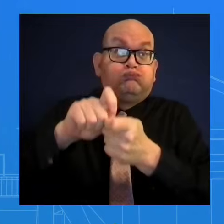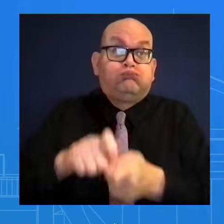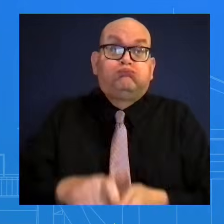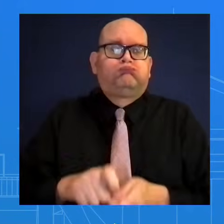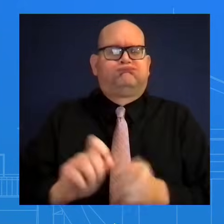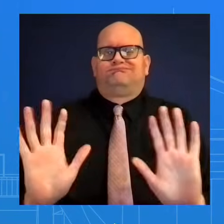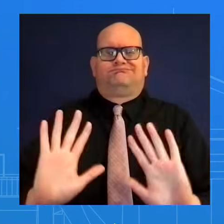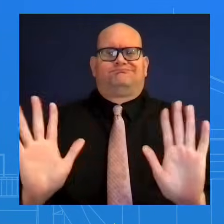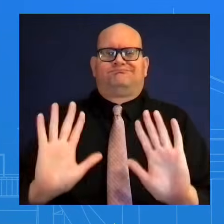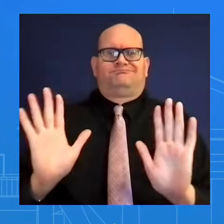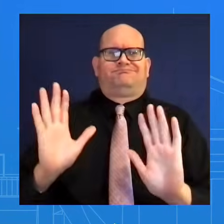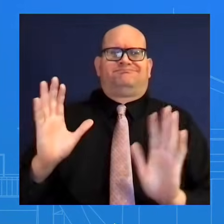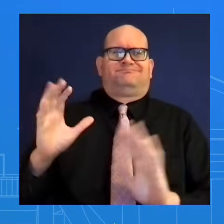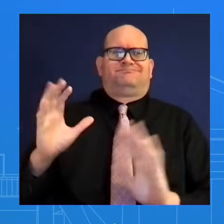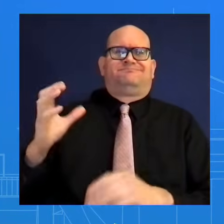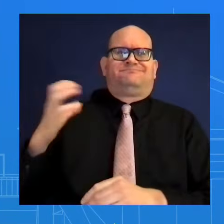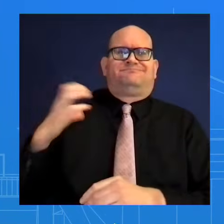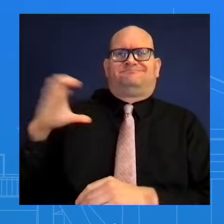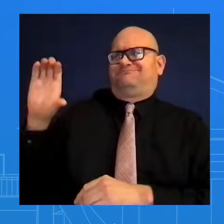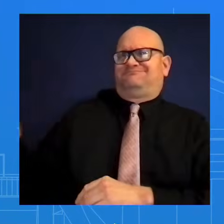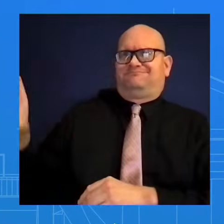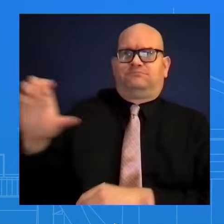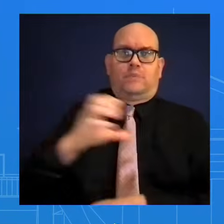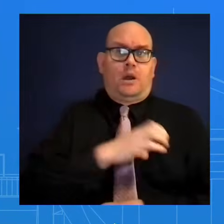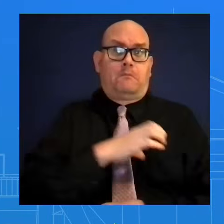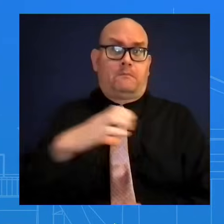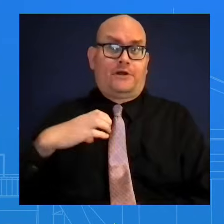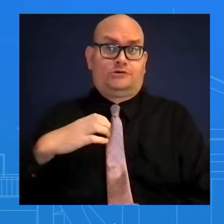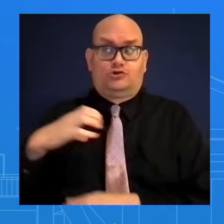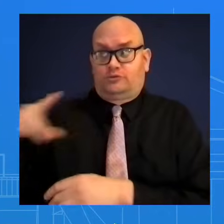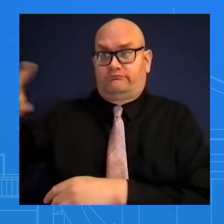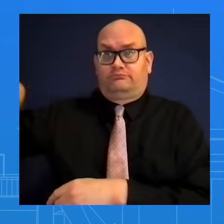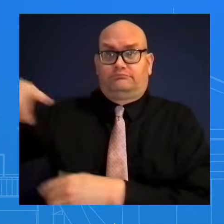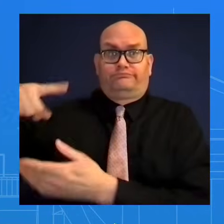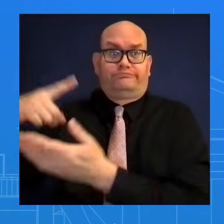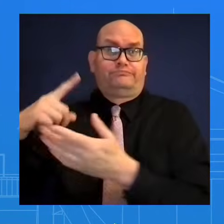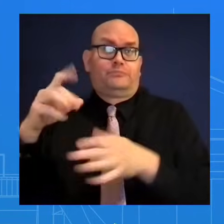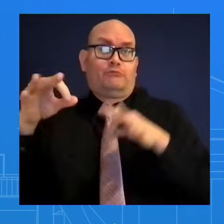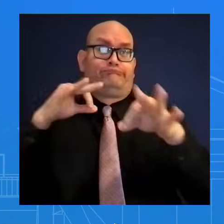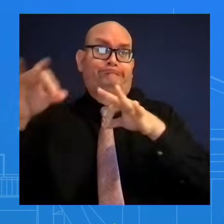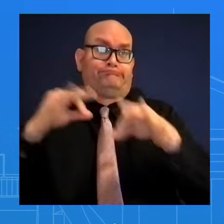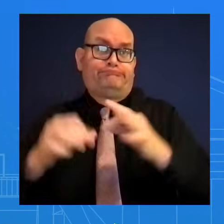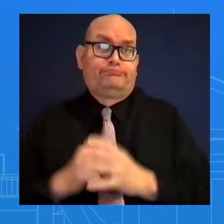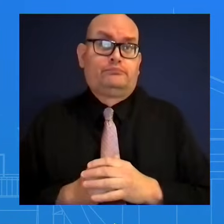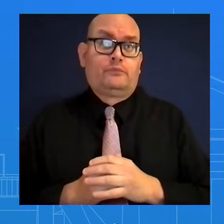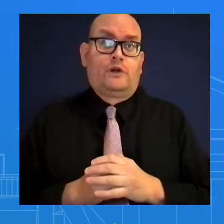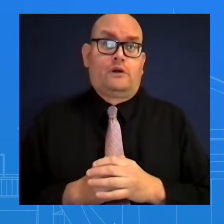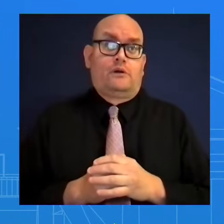That is a question for him and how he -- the path that he chooses to take. What I can speak to is what the President has done